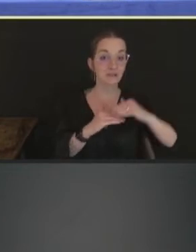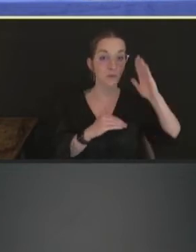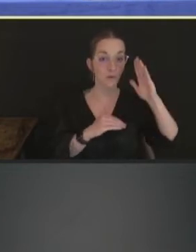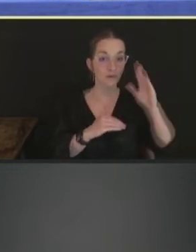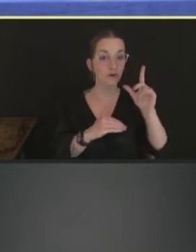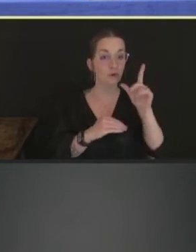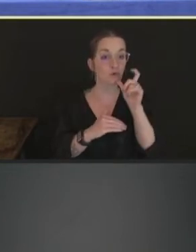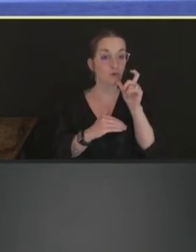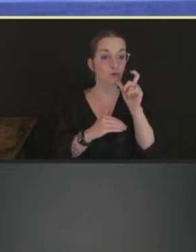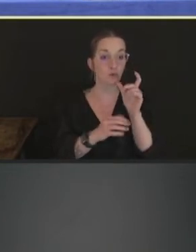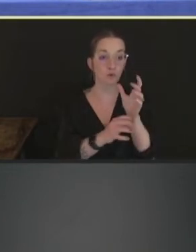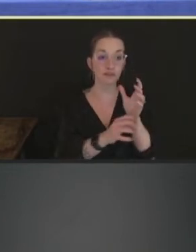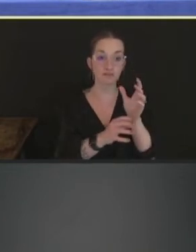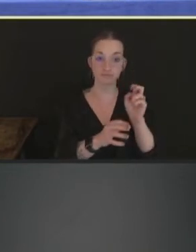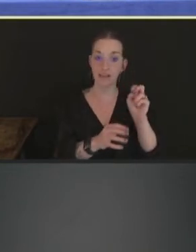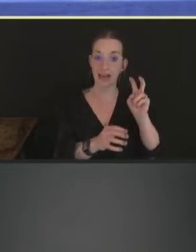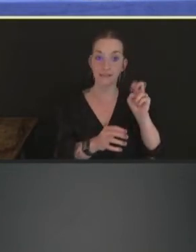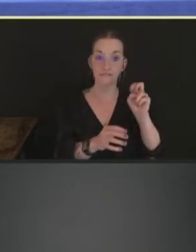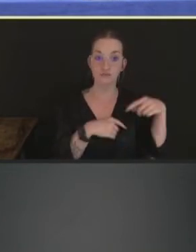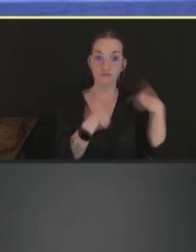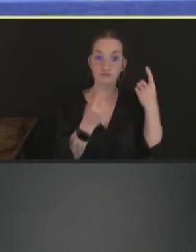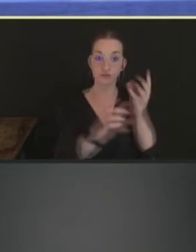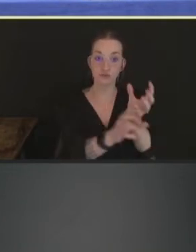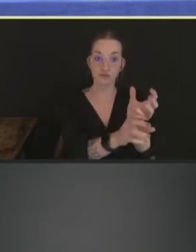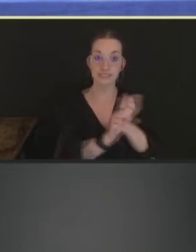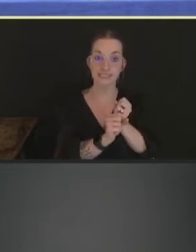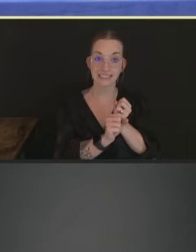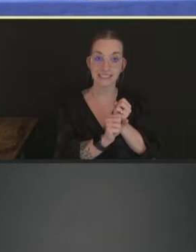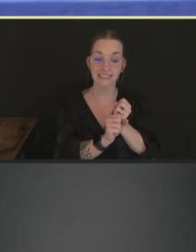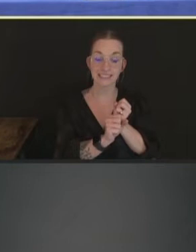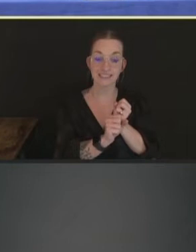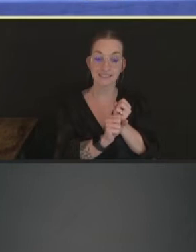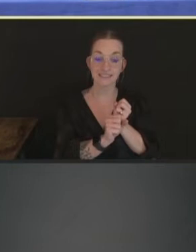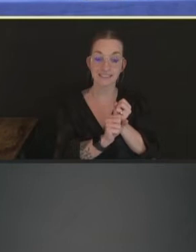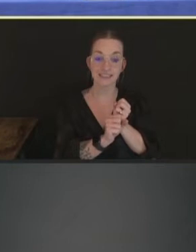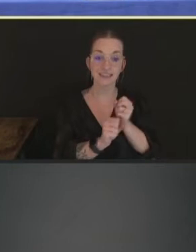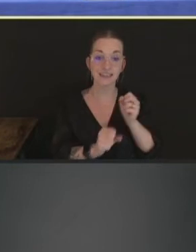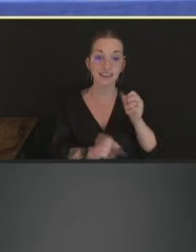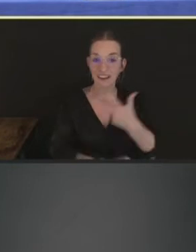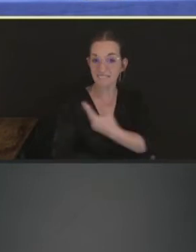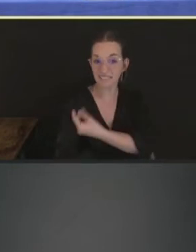a vaccine.